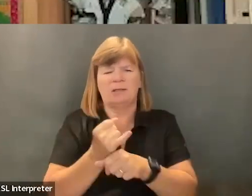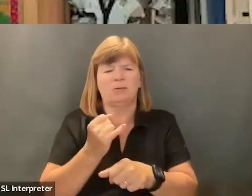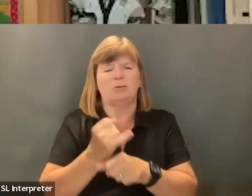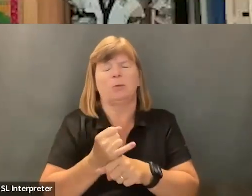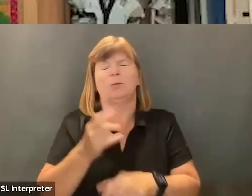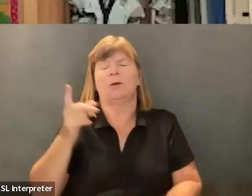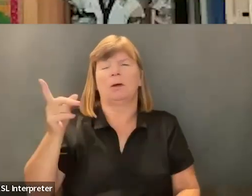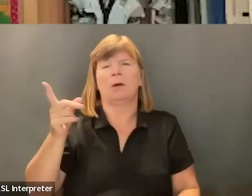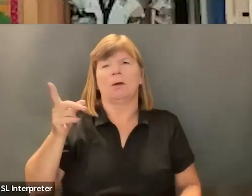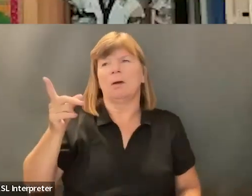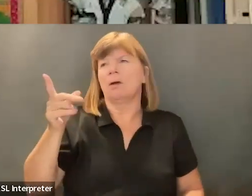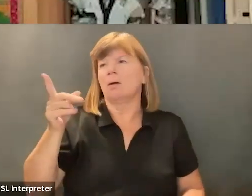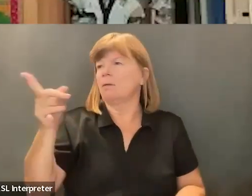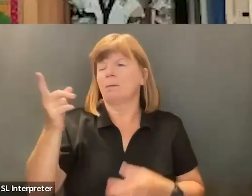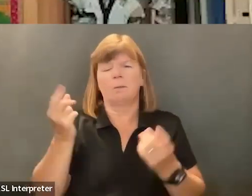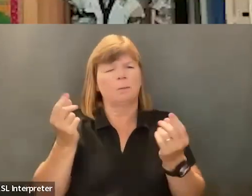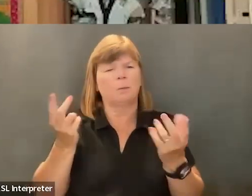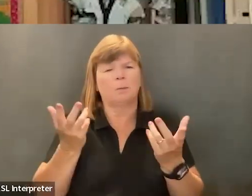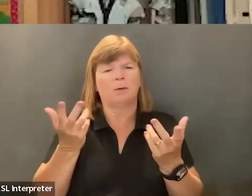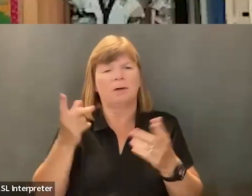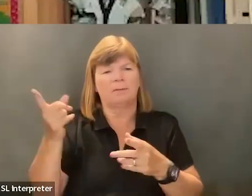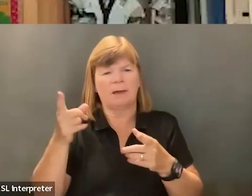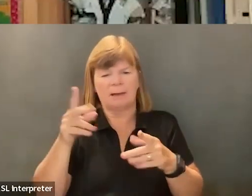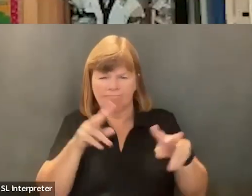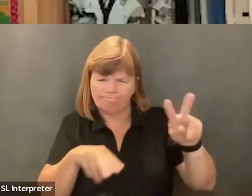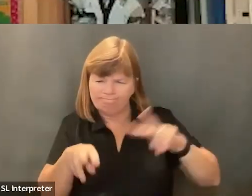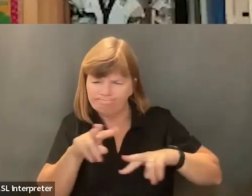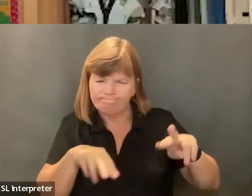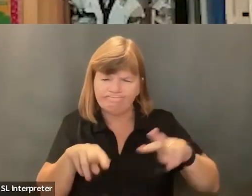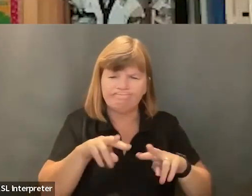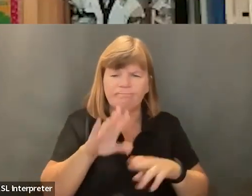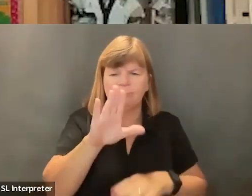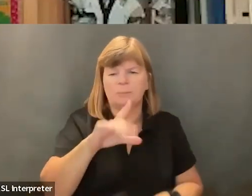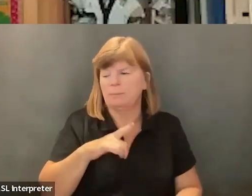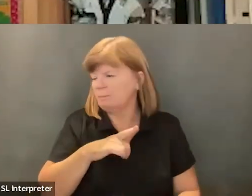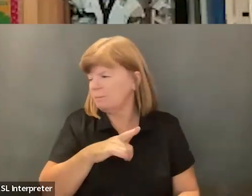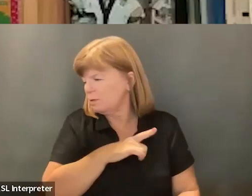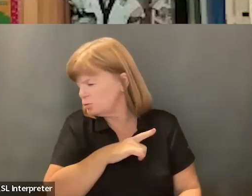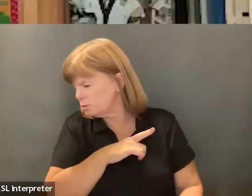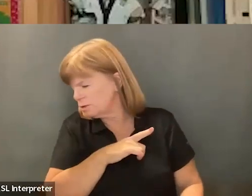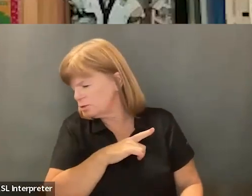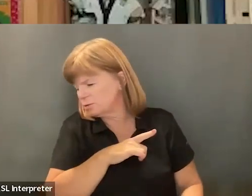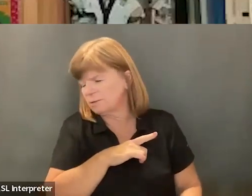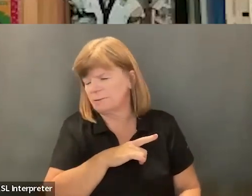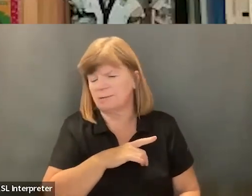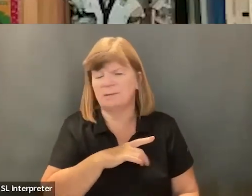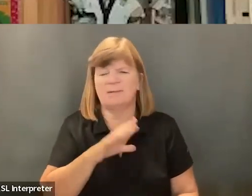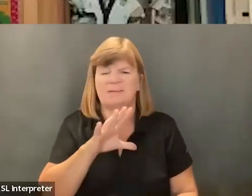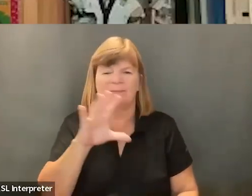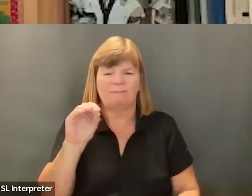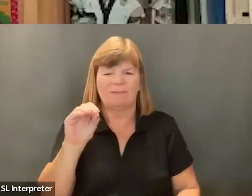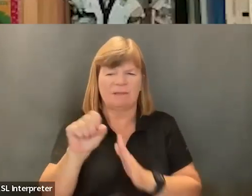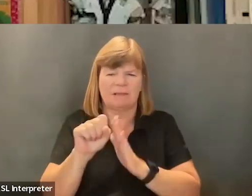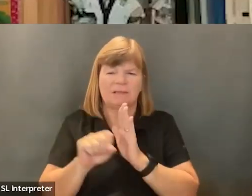what they did was they reviewed the legislation in the 50 states around the dyslexia initiatives